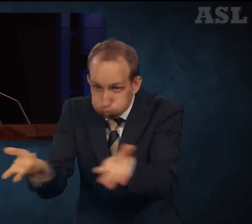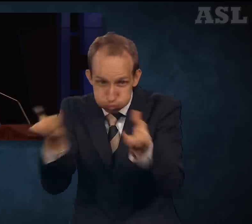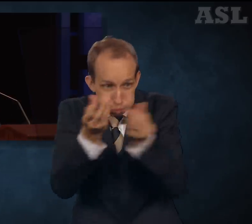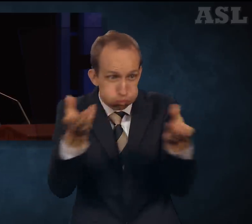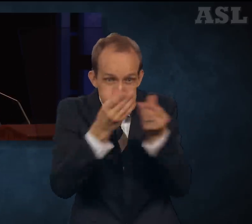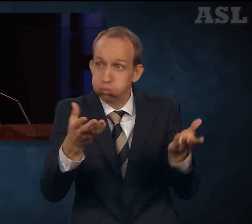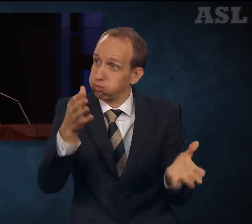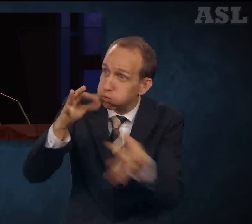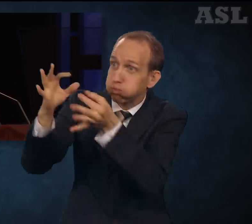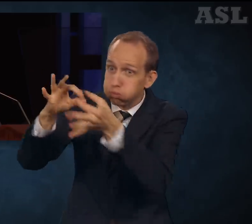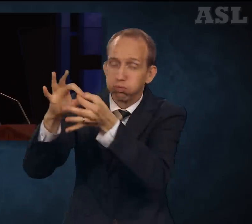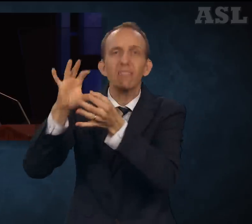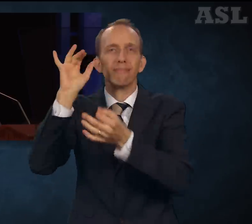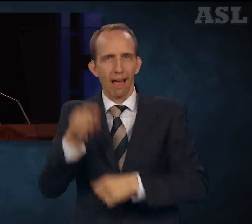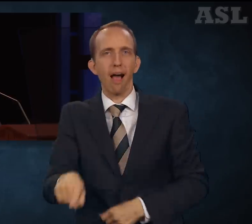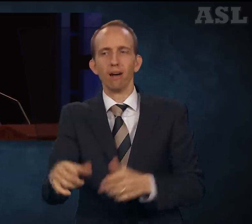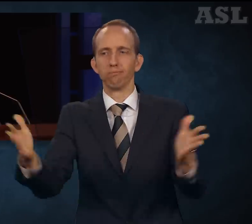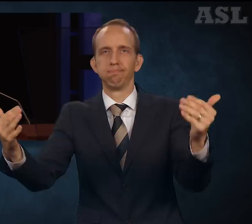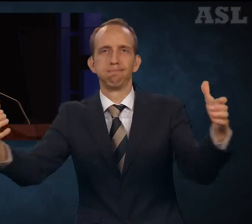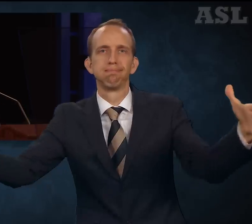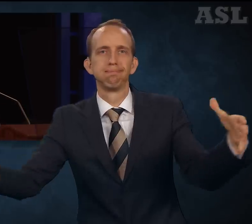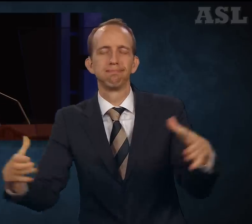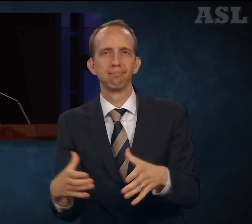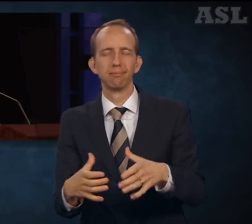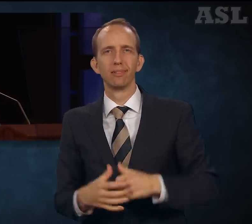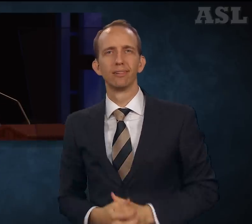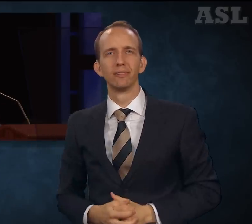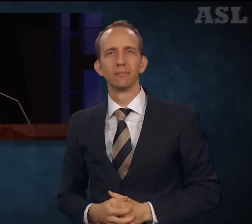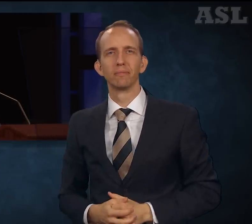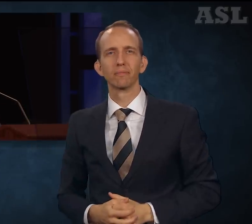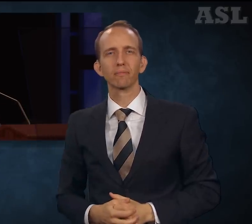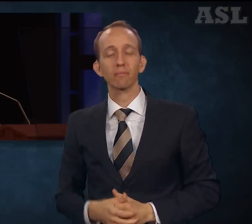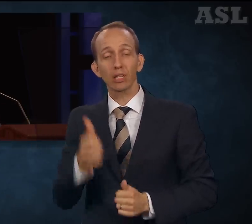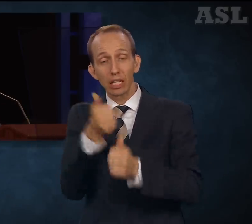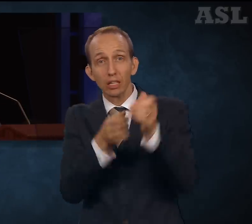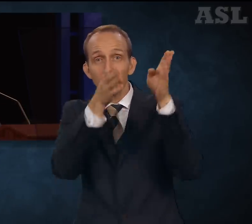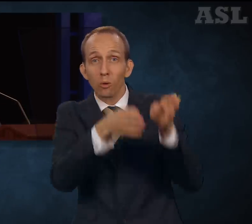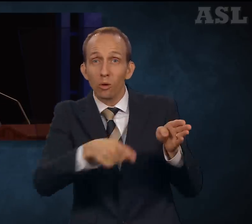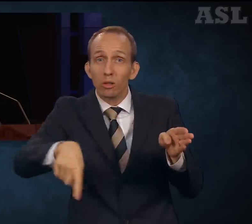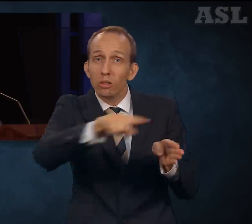OF THE VEIL, CHILDREN WHO HAVE NEITHER MADE CRUCIAL COVENANTS WITH GOD NOR RECEIVED THEIR ESSENTIAL ORDINANCES.